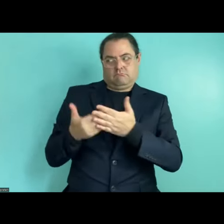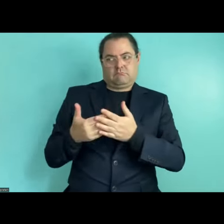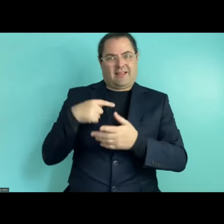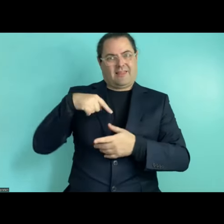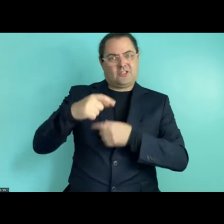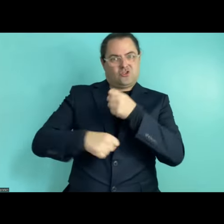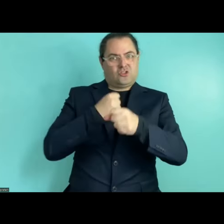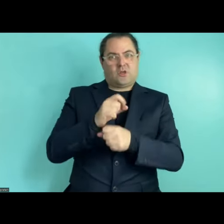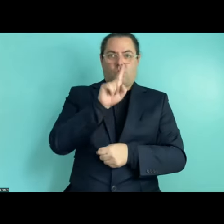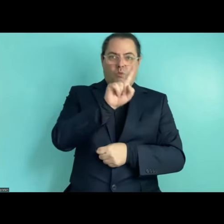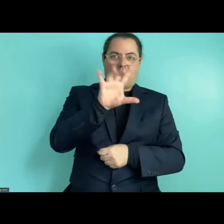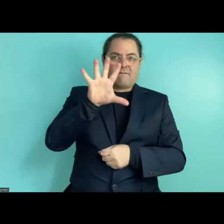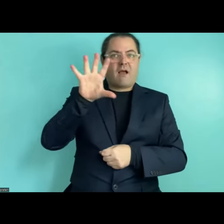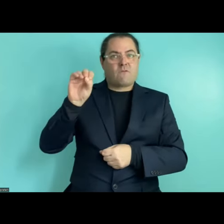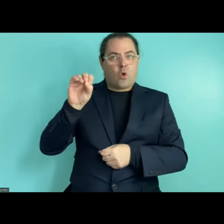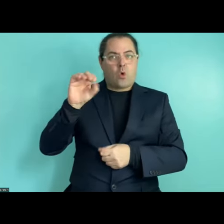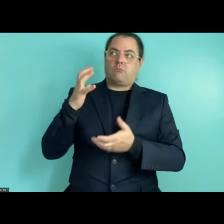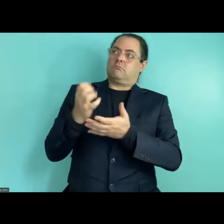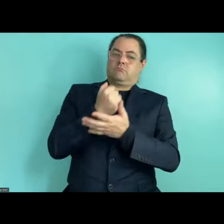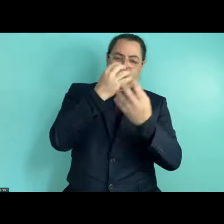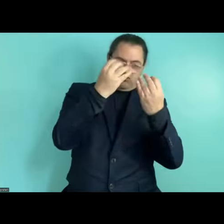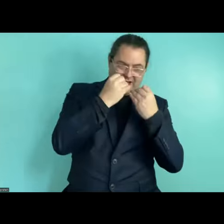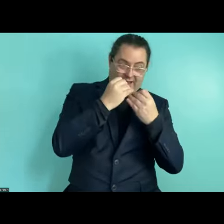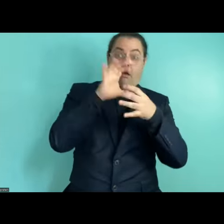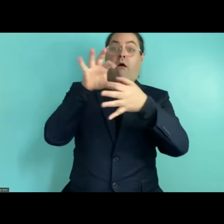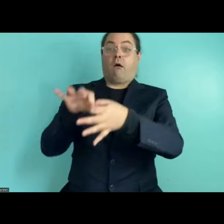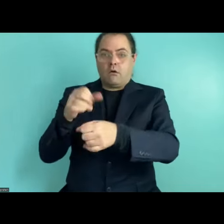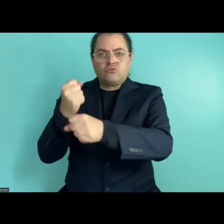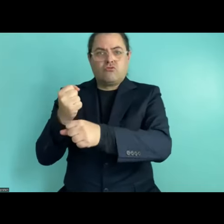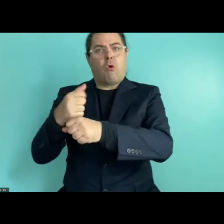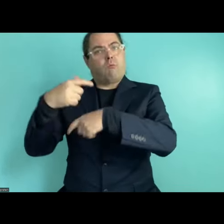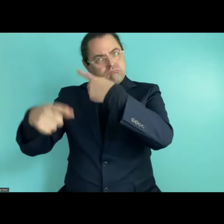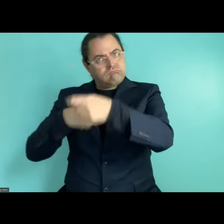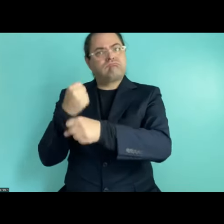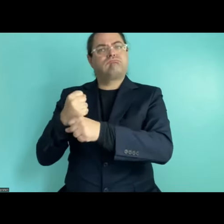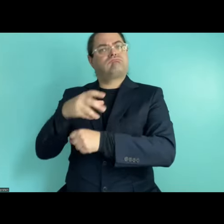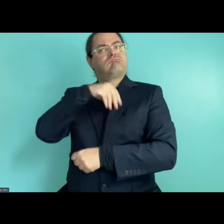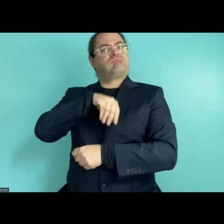jobs in terms of training into jobs in the private sector we have replicated this approach